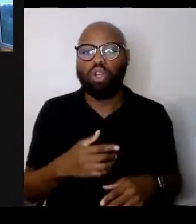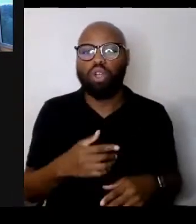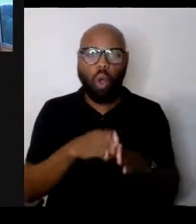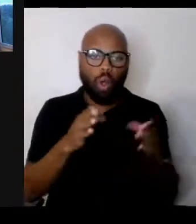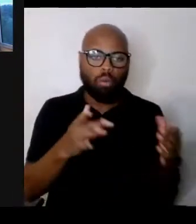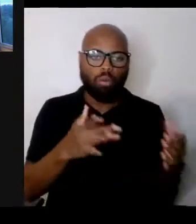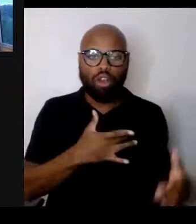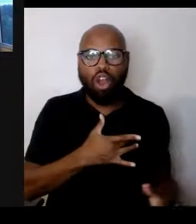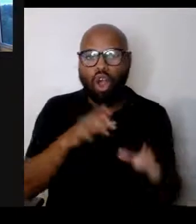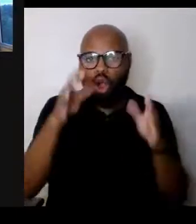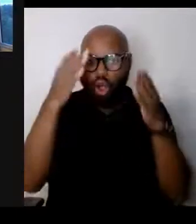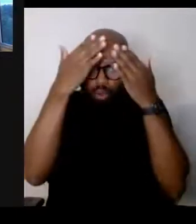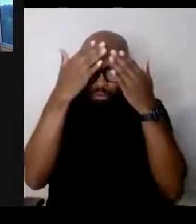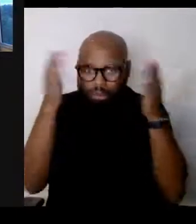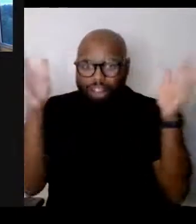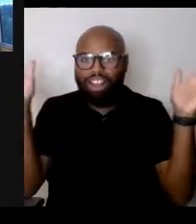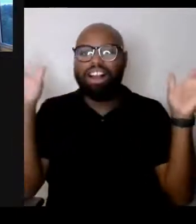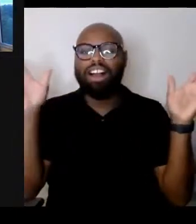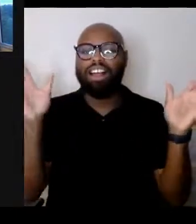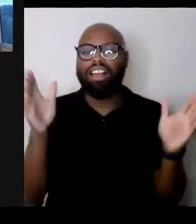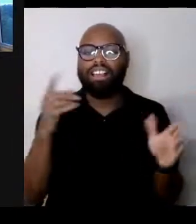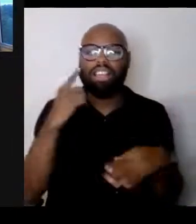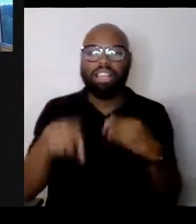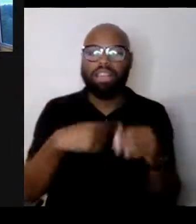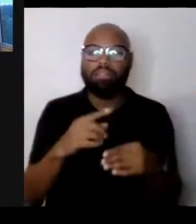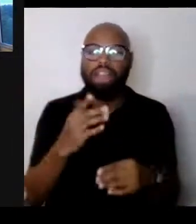remember about our power, see each other's humanity